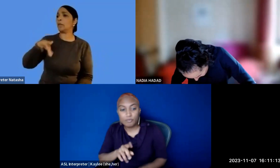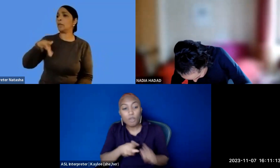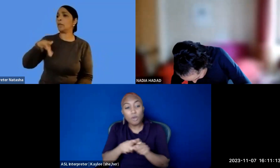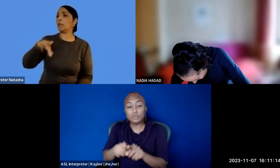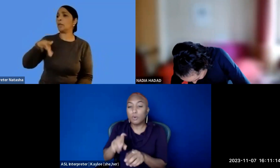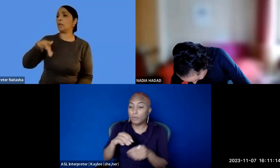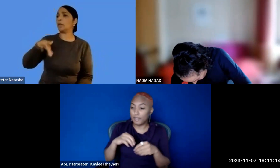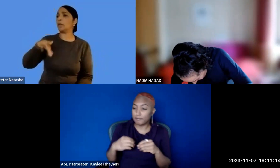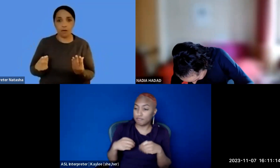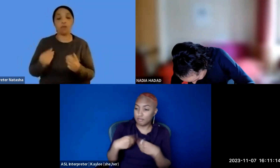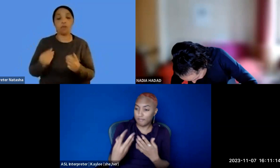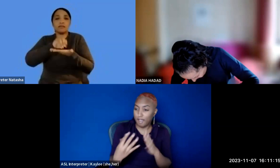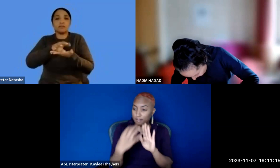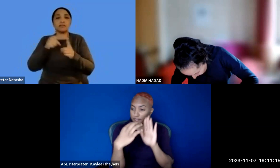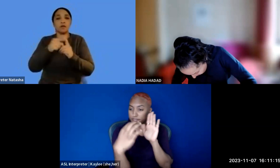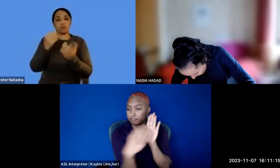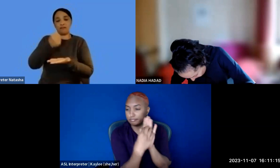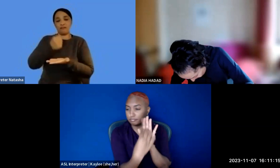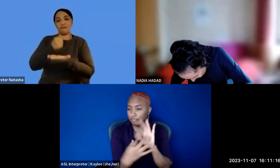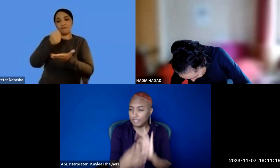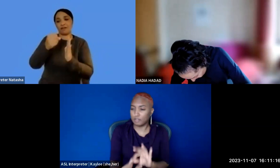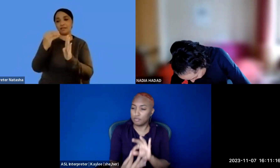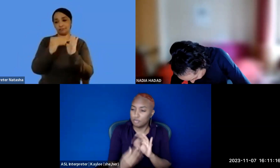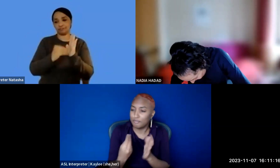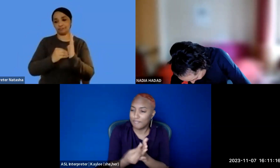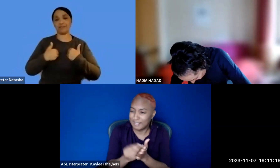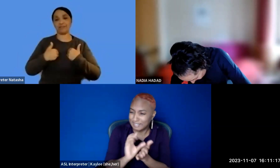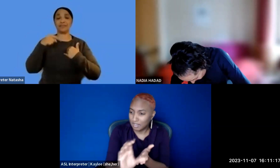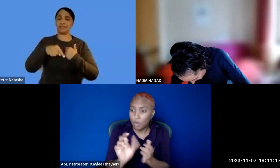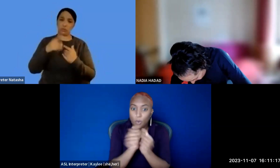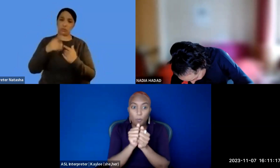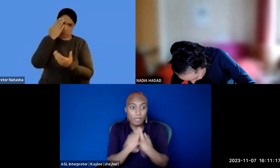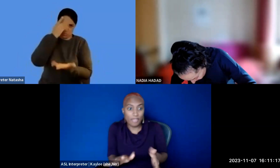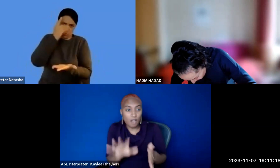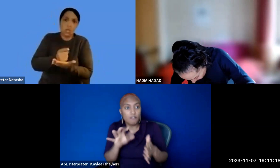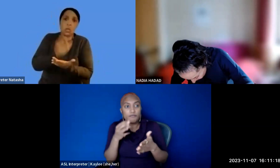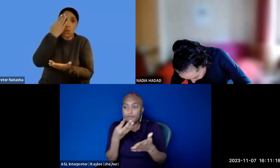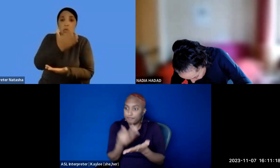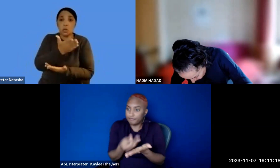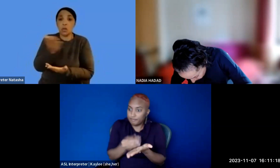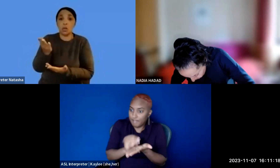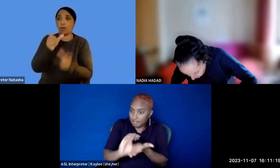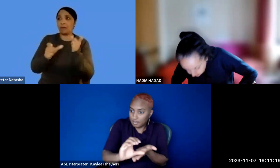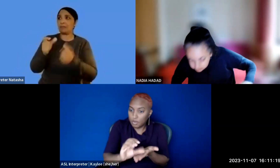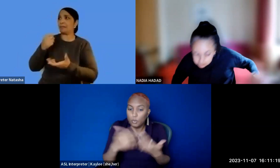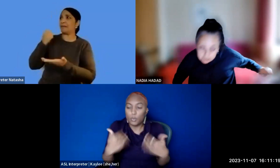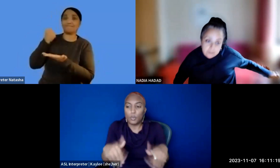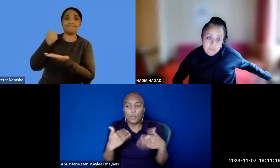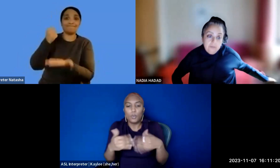because, without funding, it's hard for people to work work and to do your work.